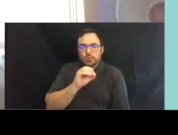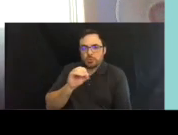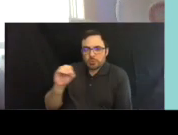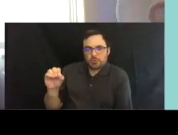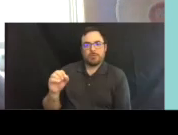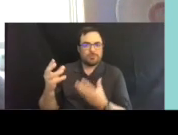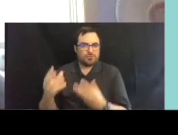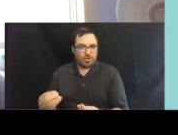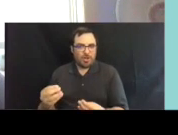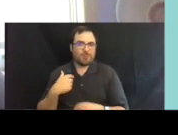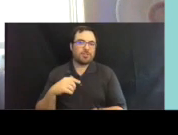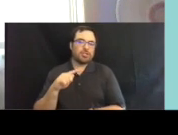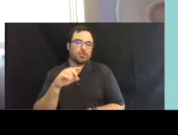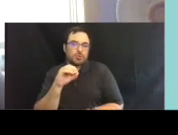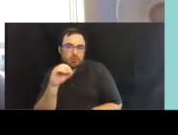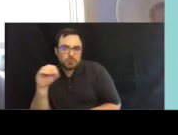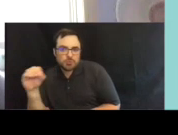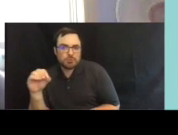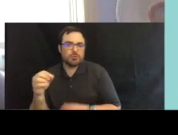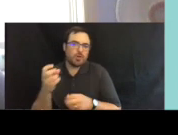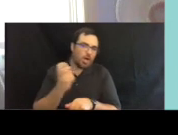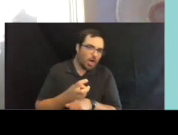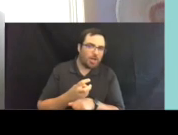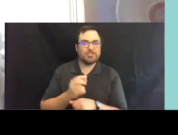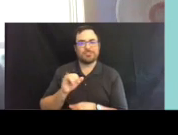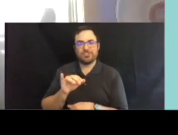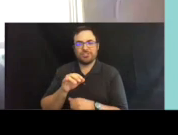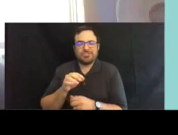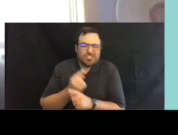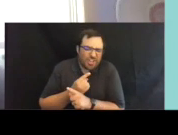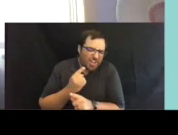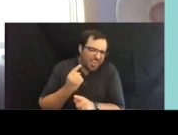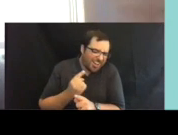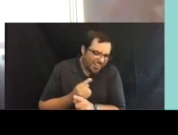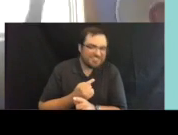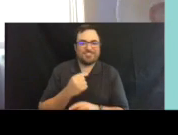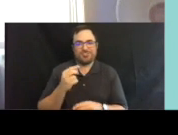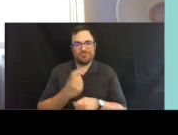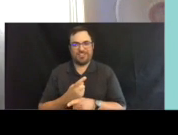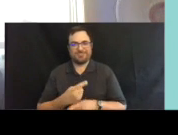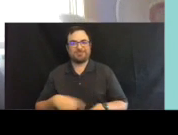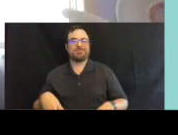"tooo hard" "juuuust right." So he's hearing long drawn out words and short words. Can